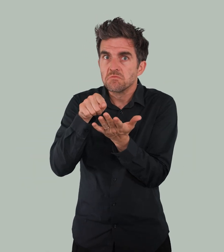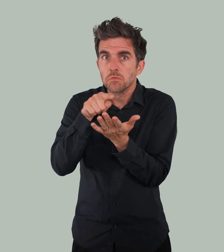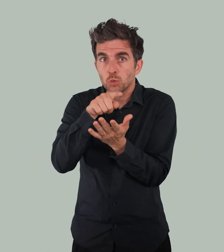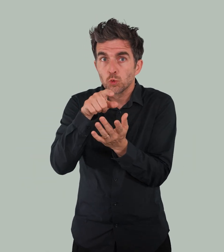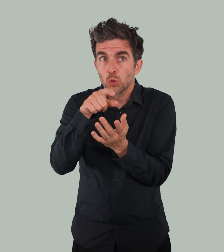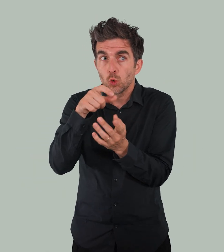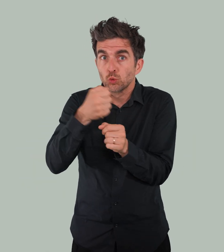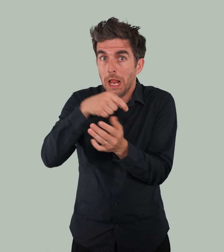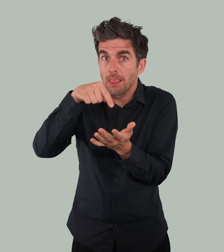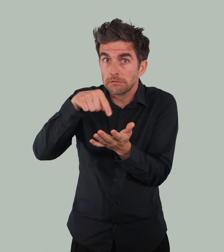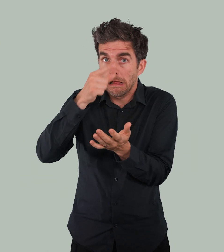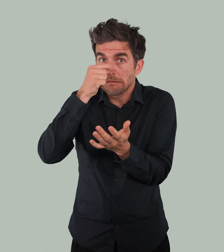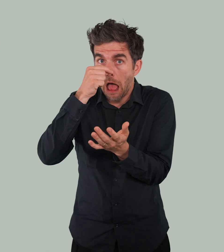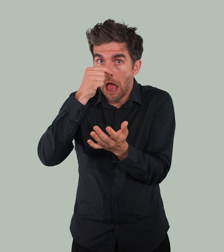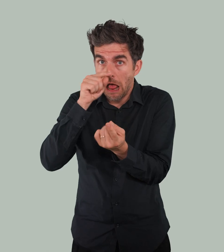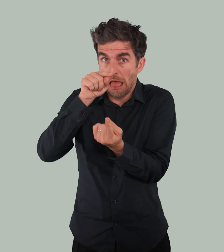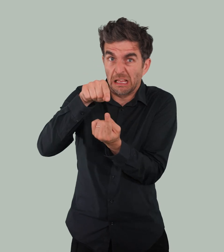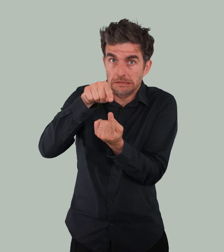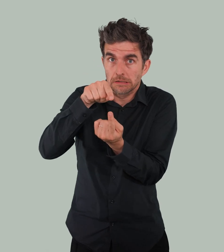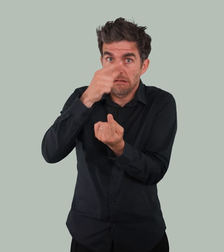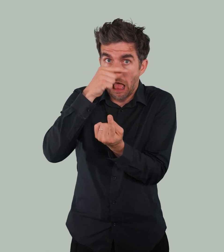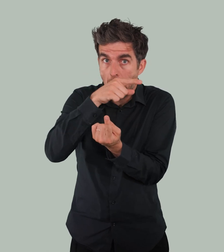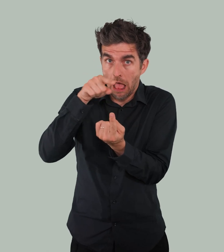someone can complete specific daily tasks at a single point in time